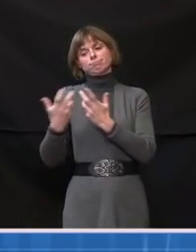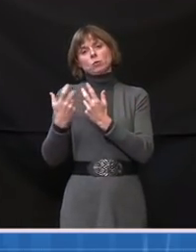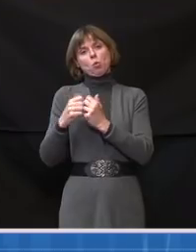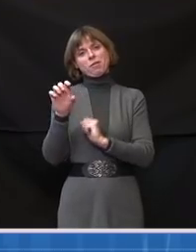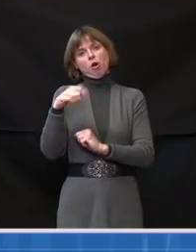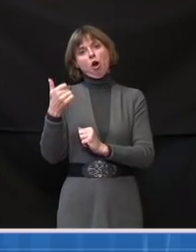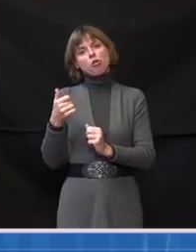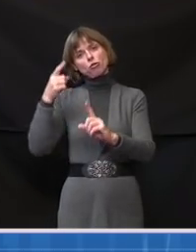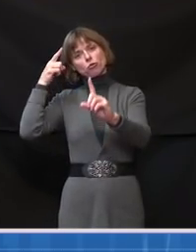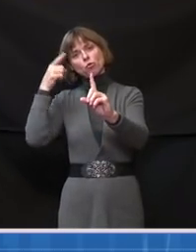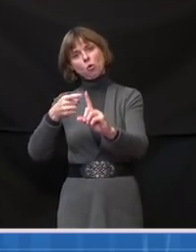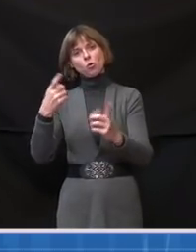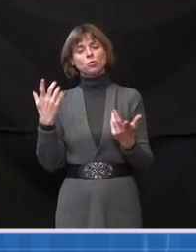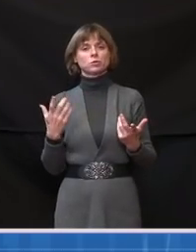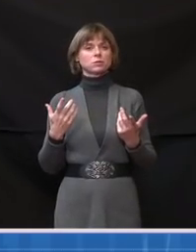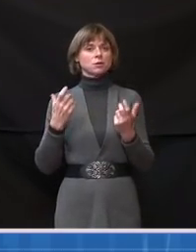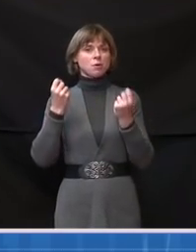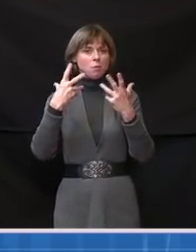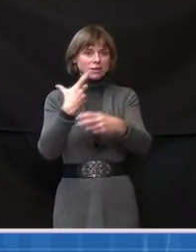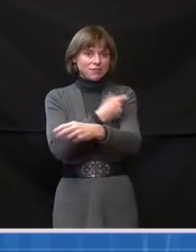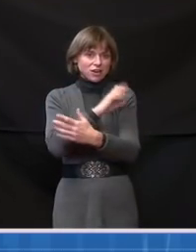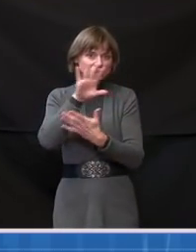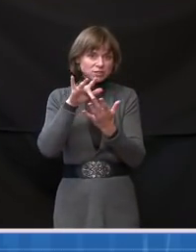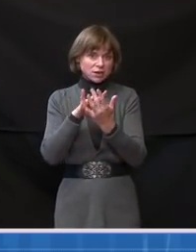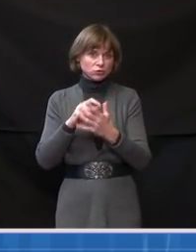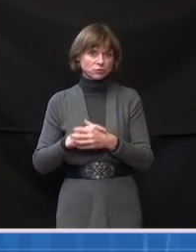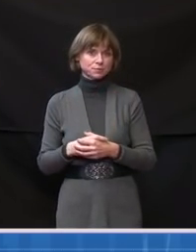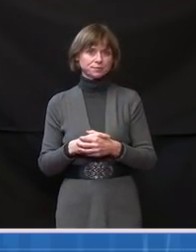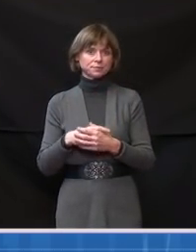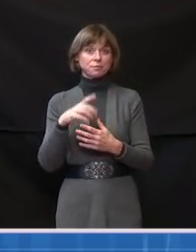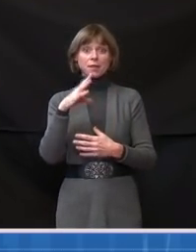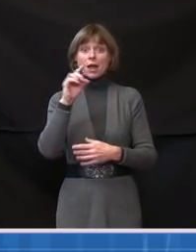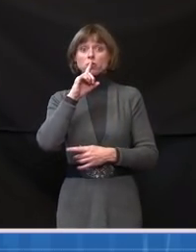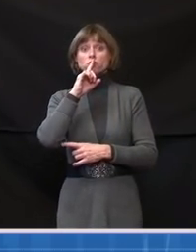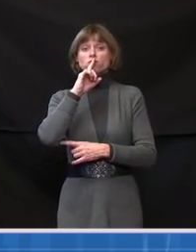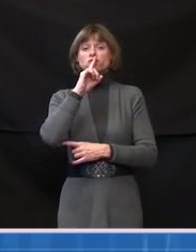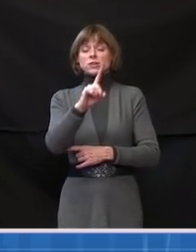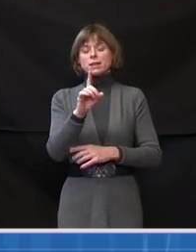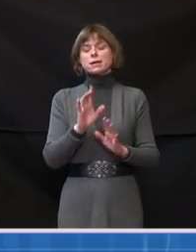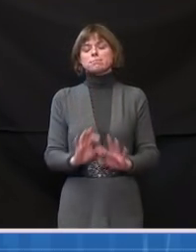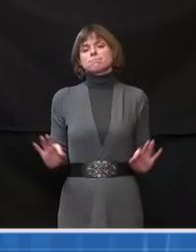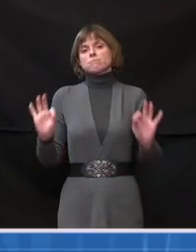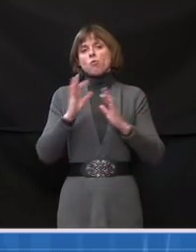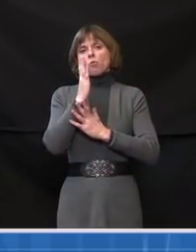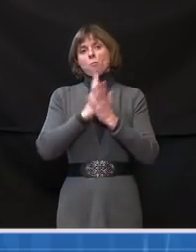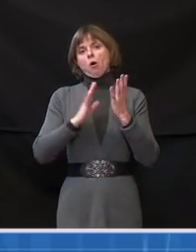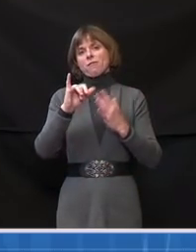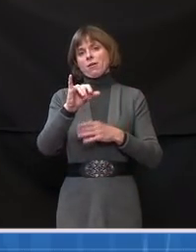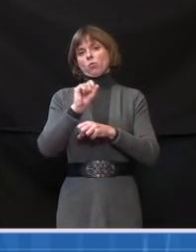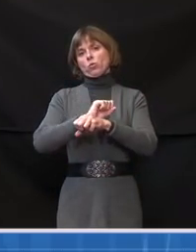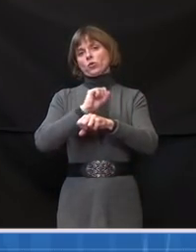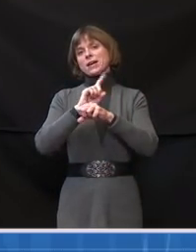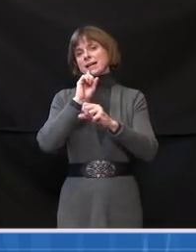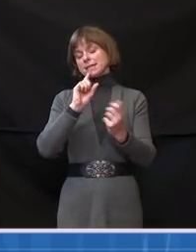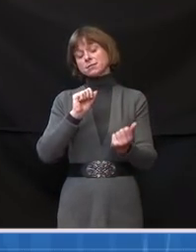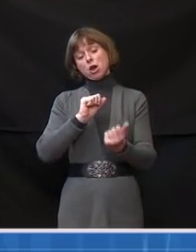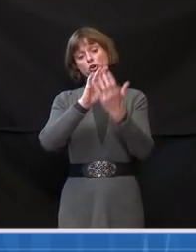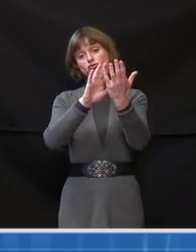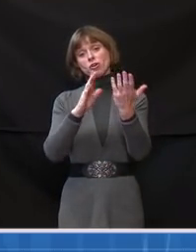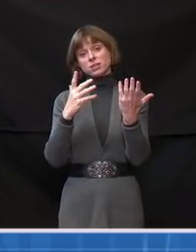mobile clinics, and the pharmacy program. And a really critical part of this work is also addressing vaccine confidence,